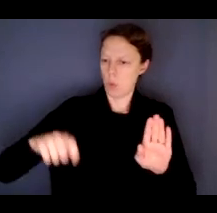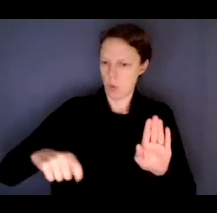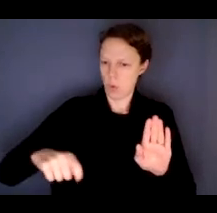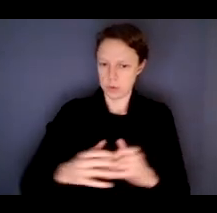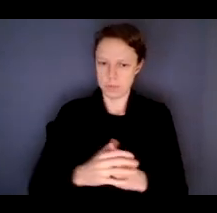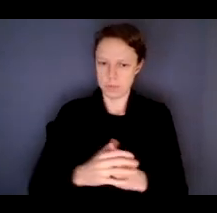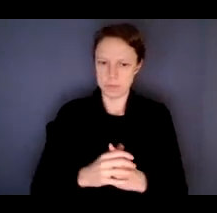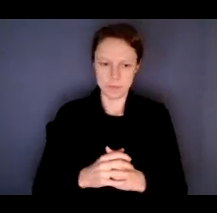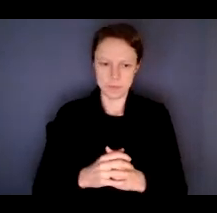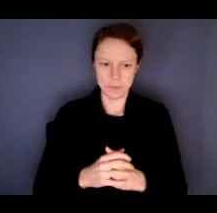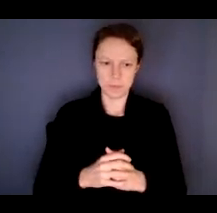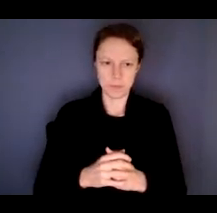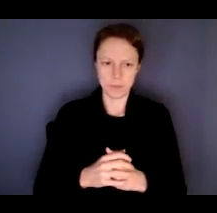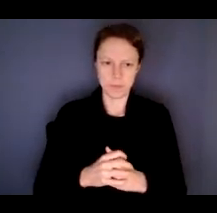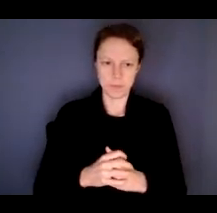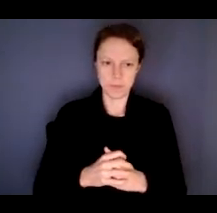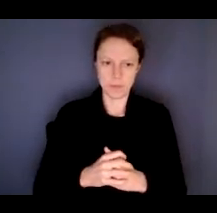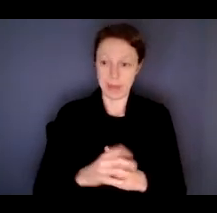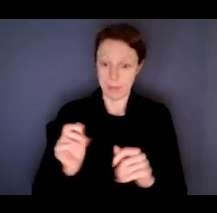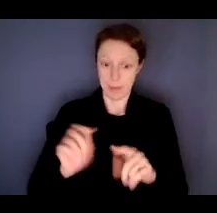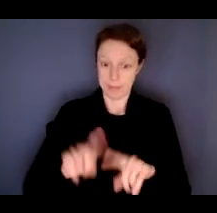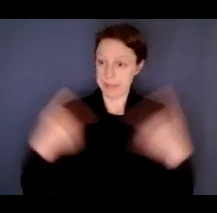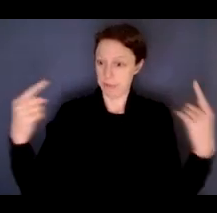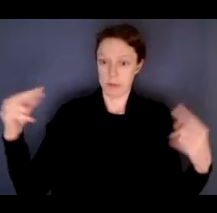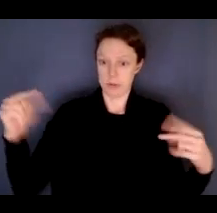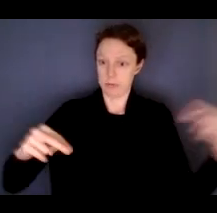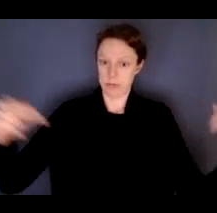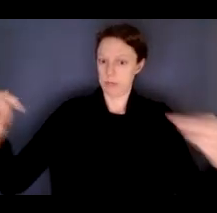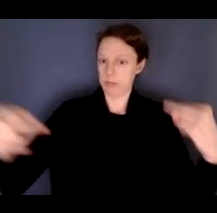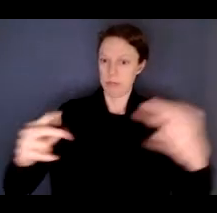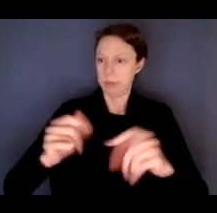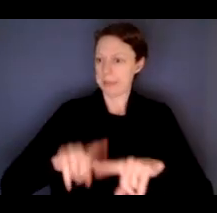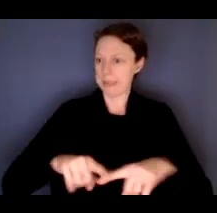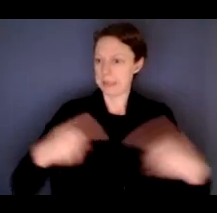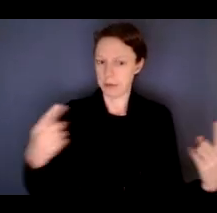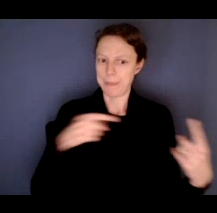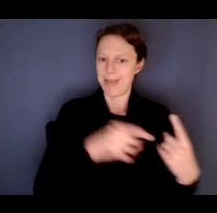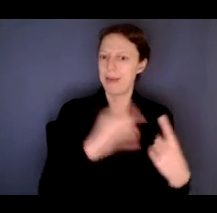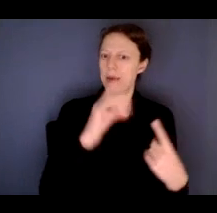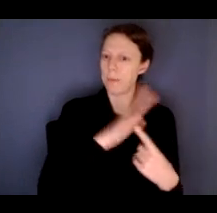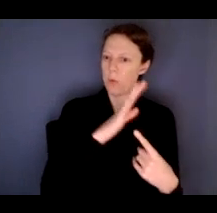than what everyone else is seeking but they are very important in those proceedings, particularly